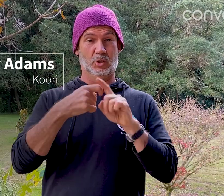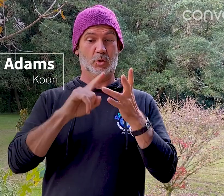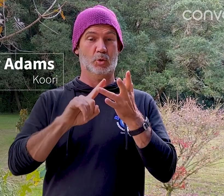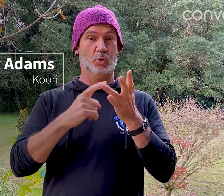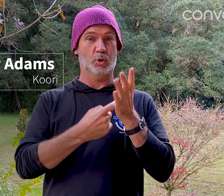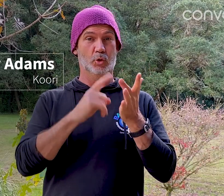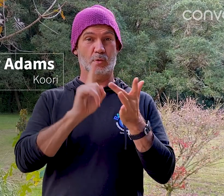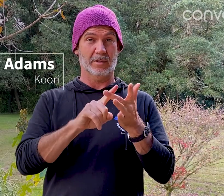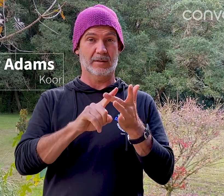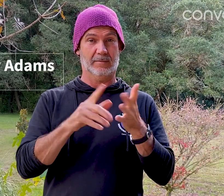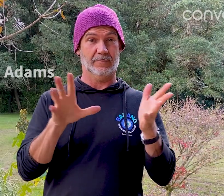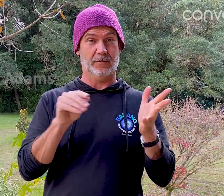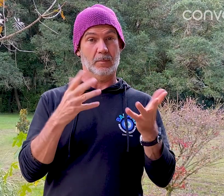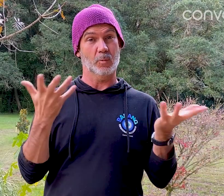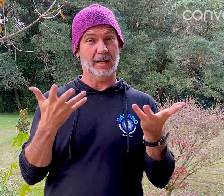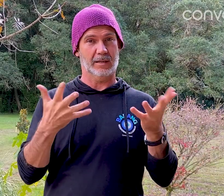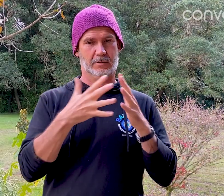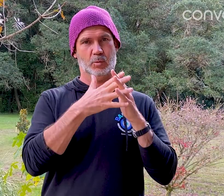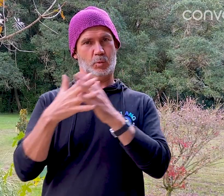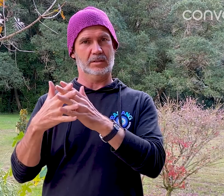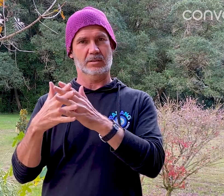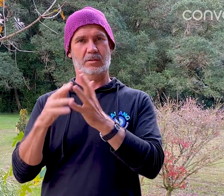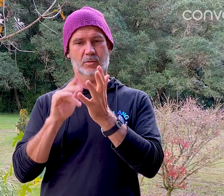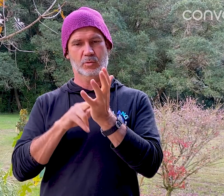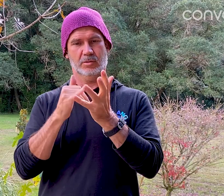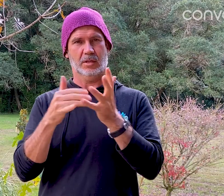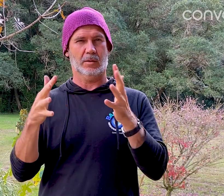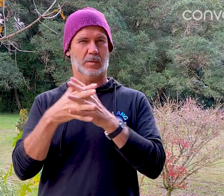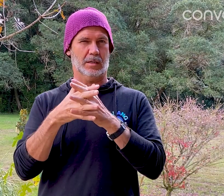and I am Koori from Western NSW,